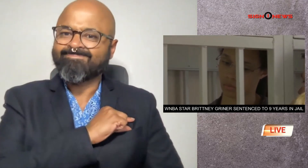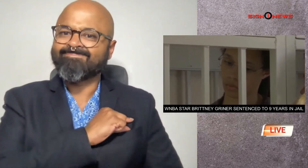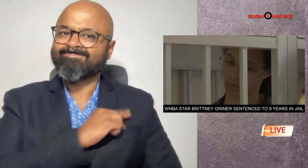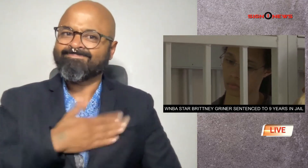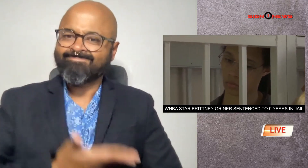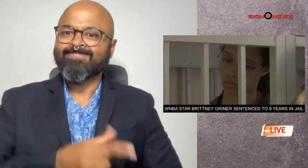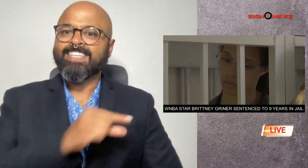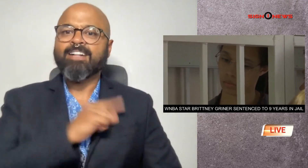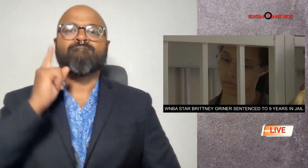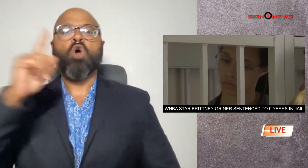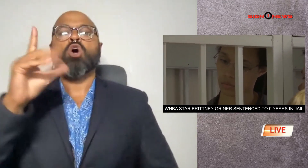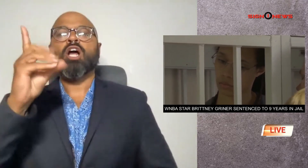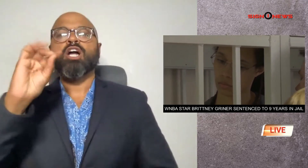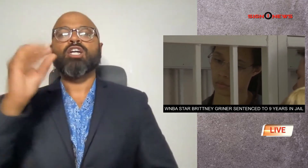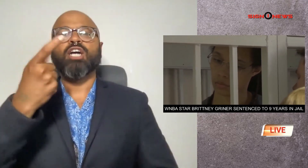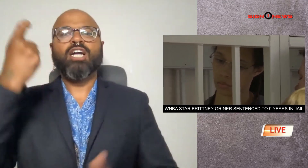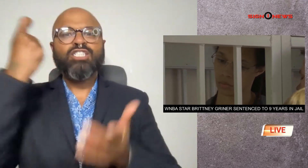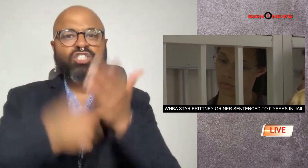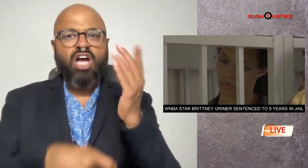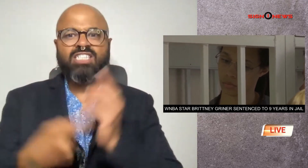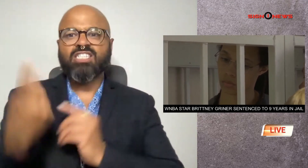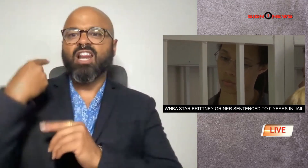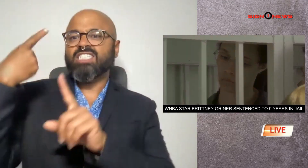Griner pleaded guilty to drug charges last month